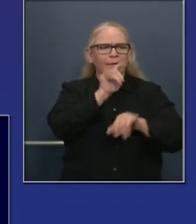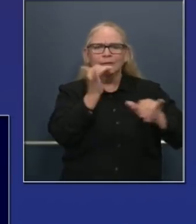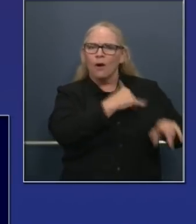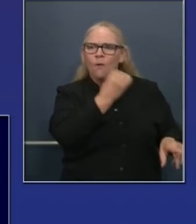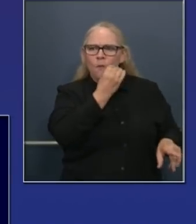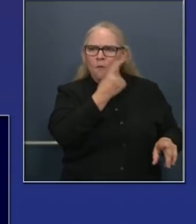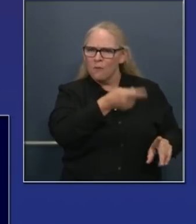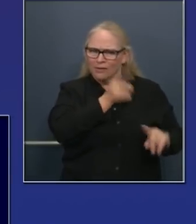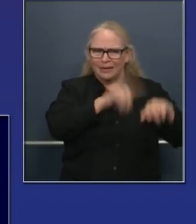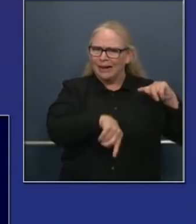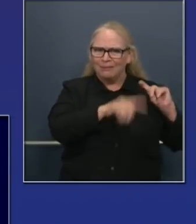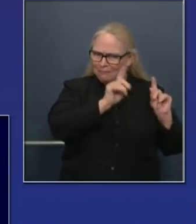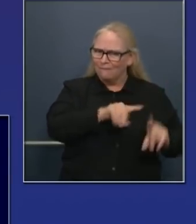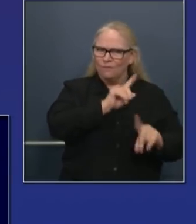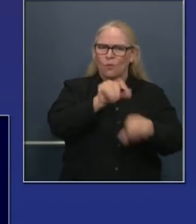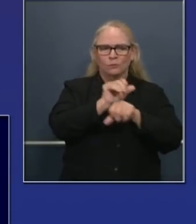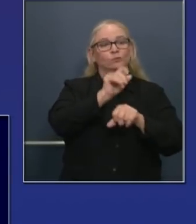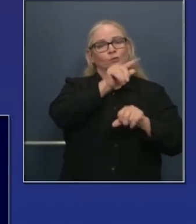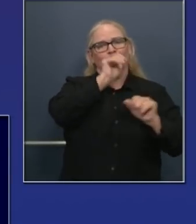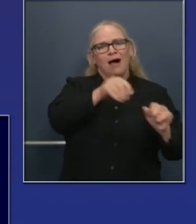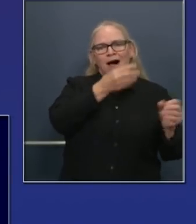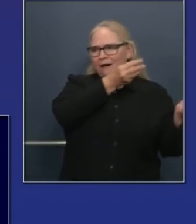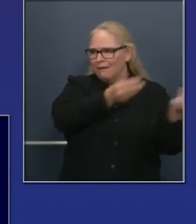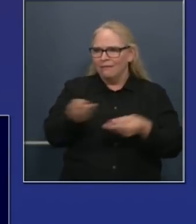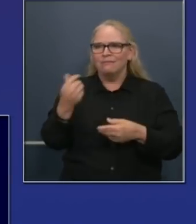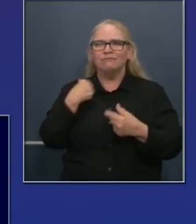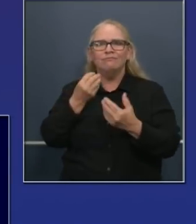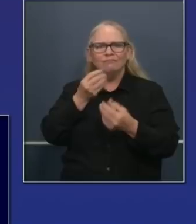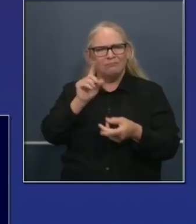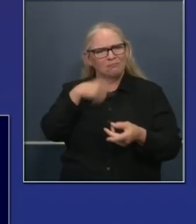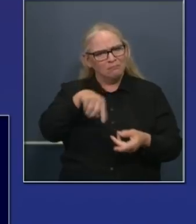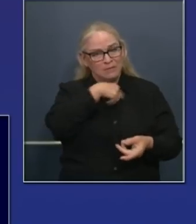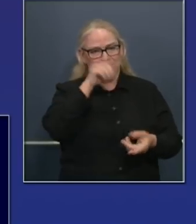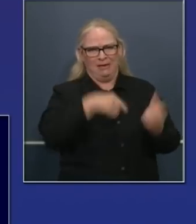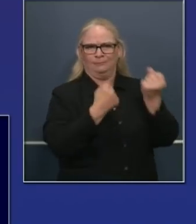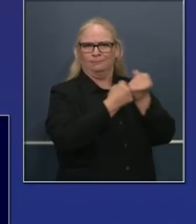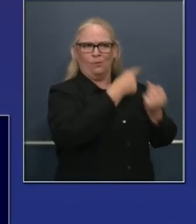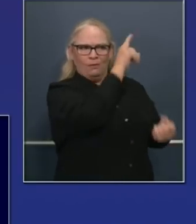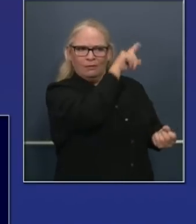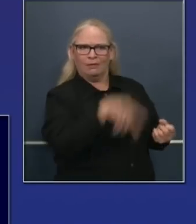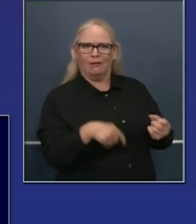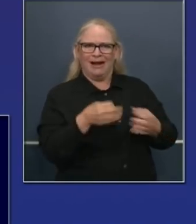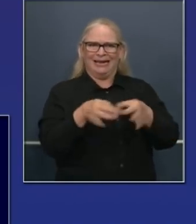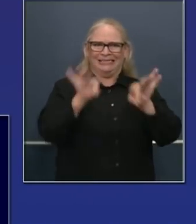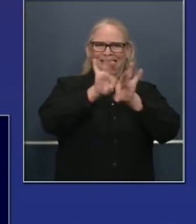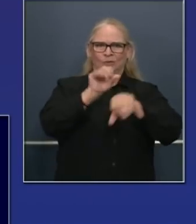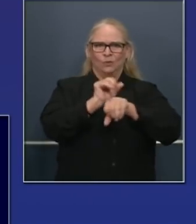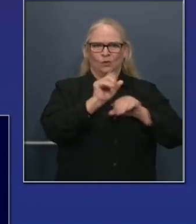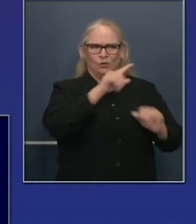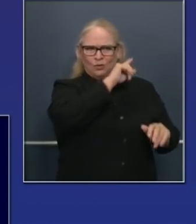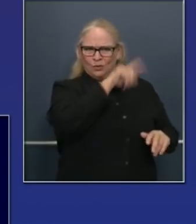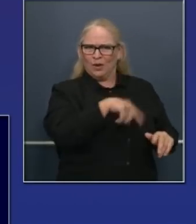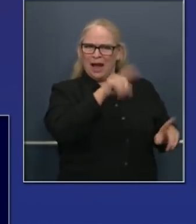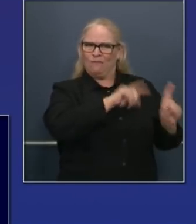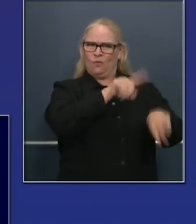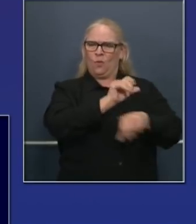IDENTIFIED, AT LEAST MADE A POINT OF TRYING TO DO MORE TO SUPPORT OUR ESSENTIAL WORK FORCE IN THE PAST AS IT RELATES